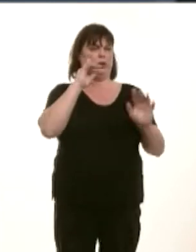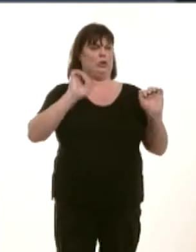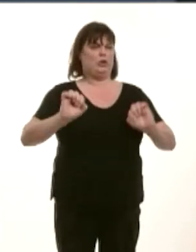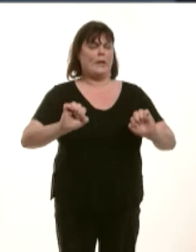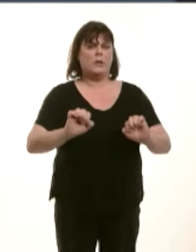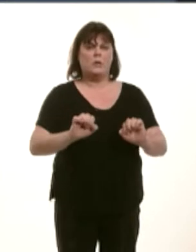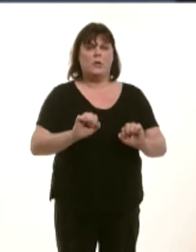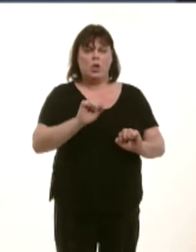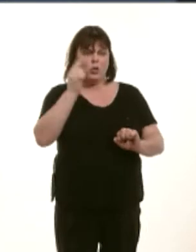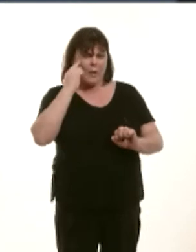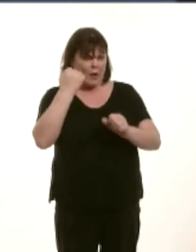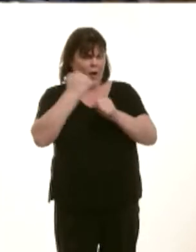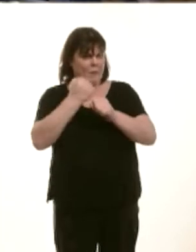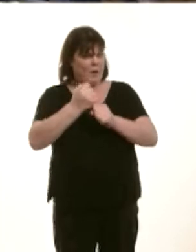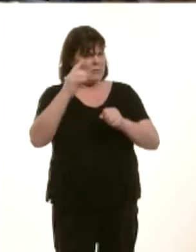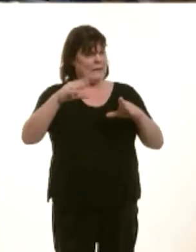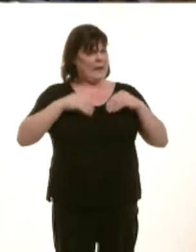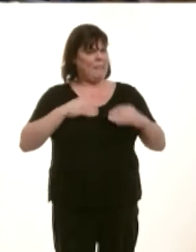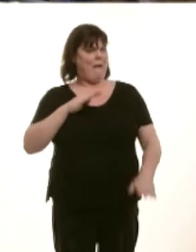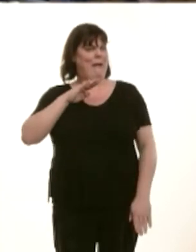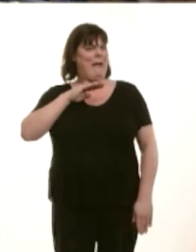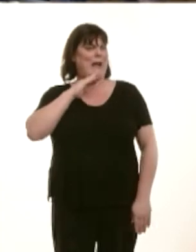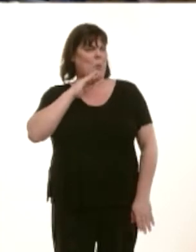that your Government was hoping for? Carwyn Jones: No, but bear in mind, of course,